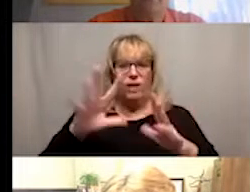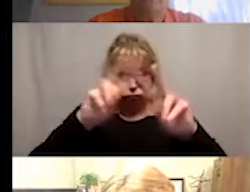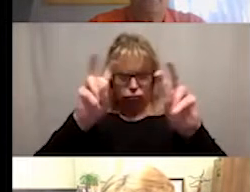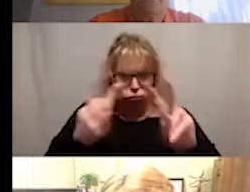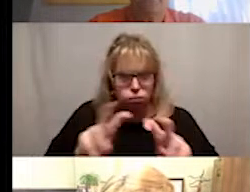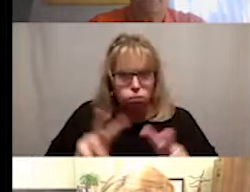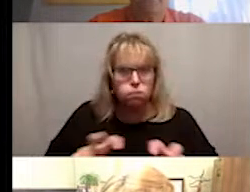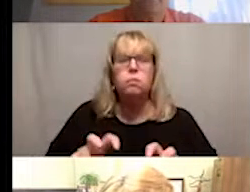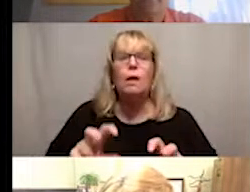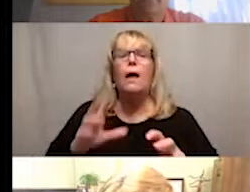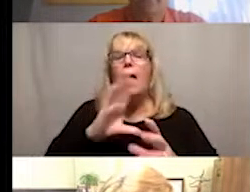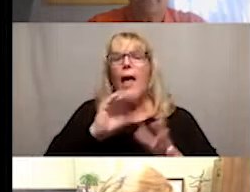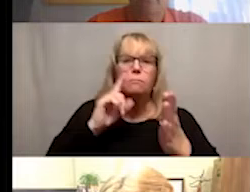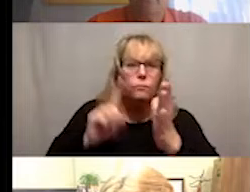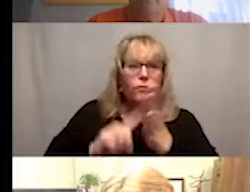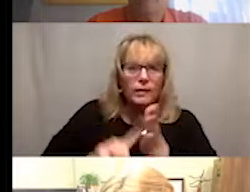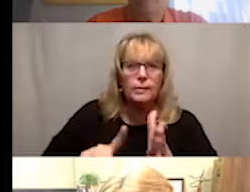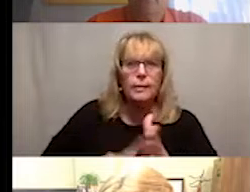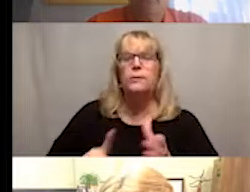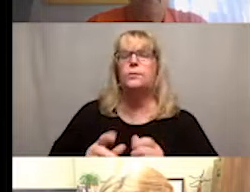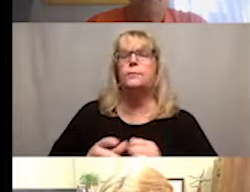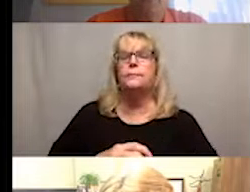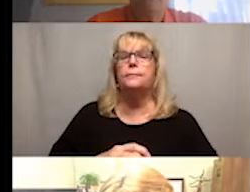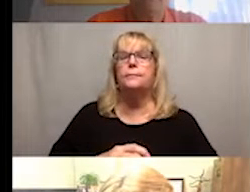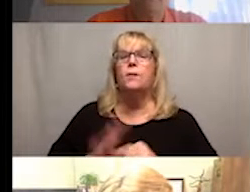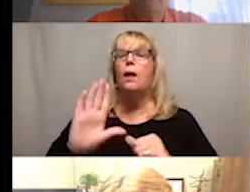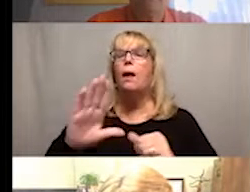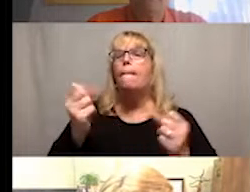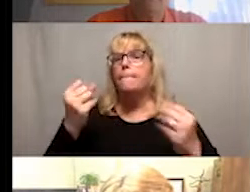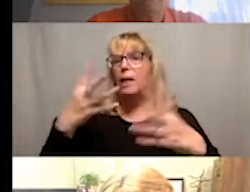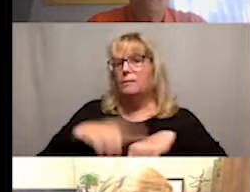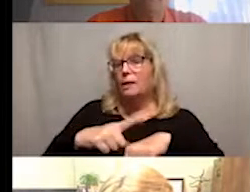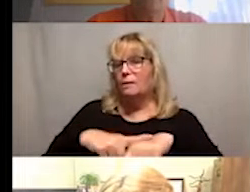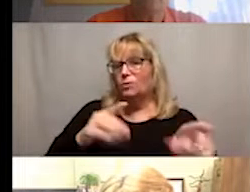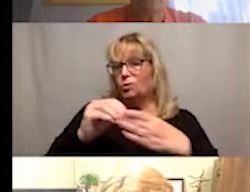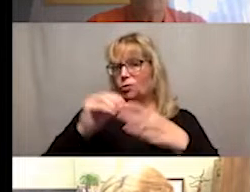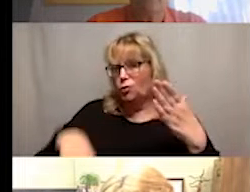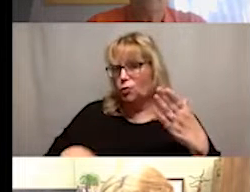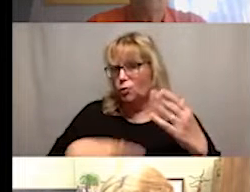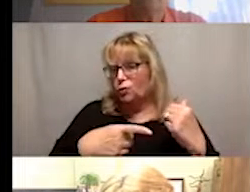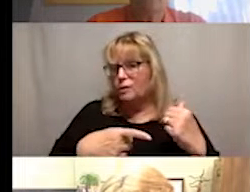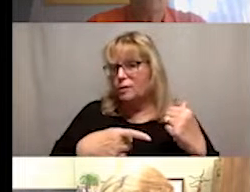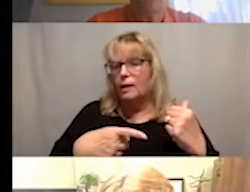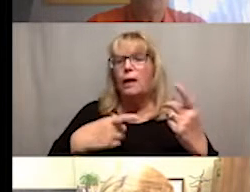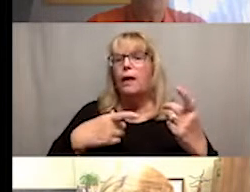investigations a lot of times the students or the career counselors and the students